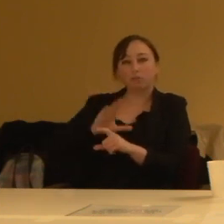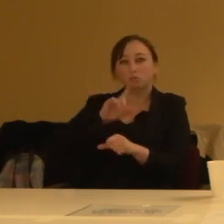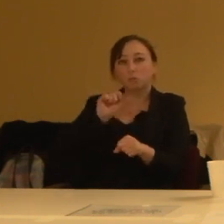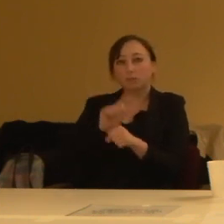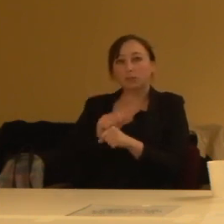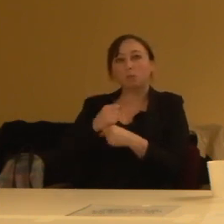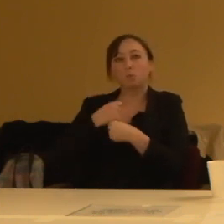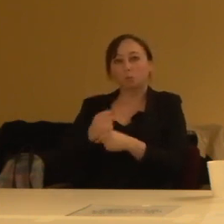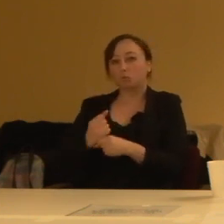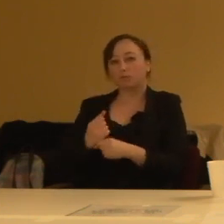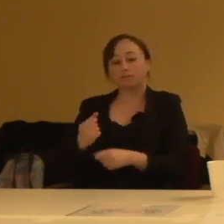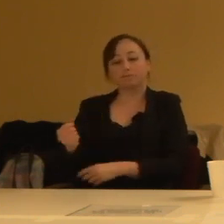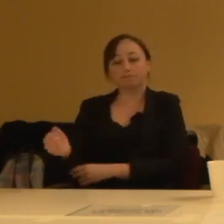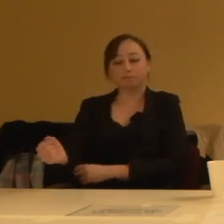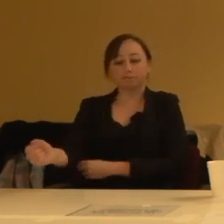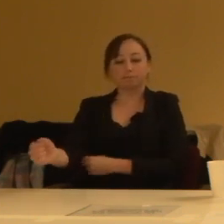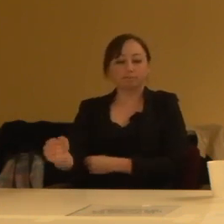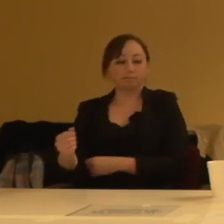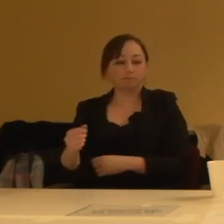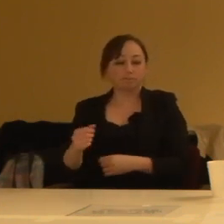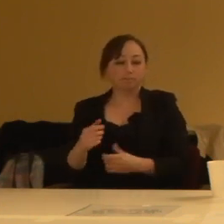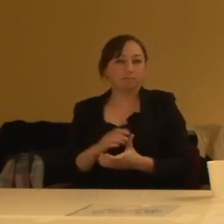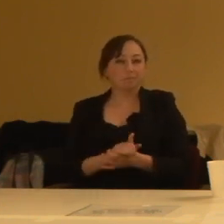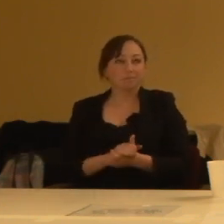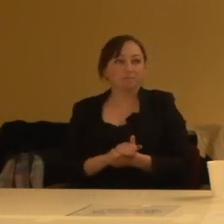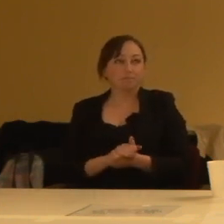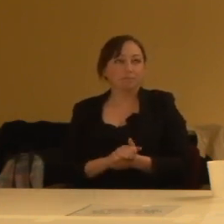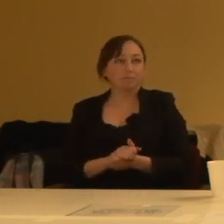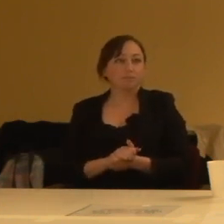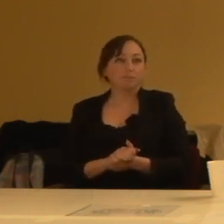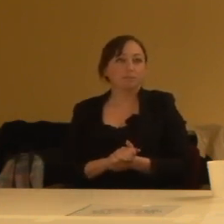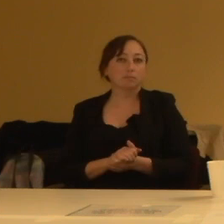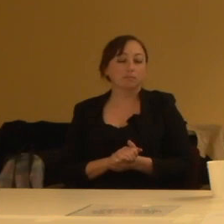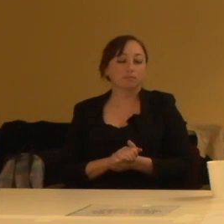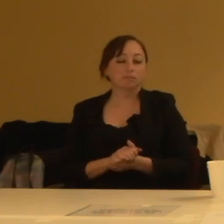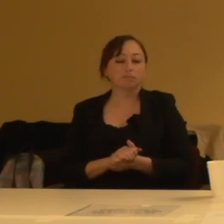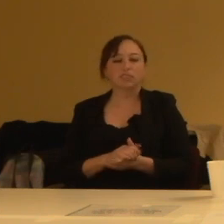So that's a really fun part of the process for me, because